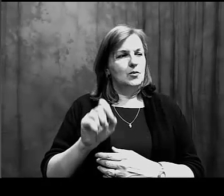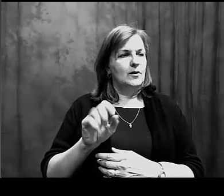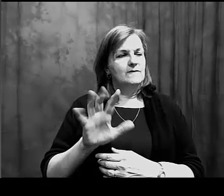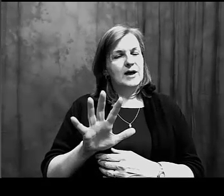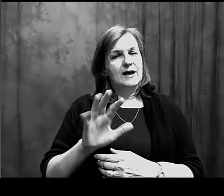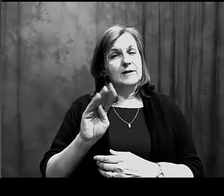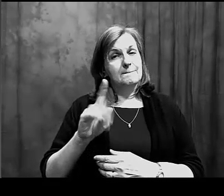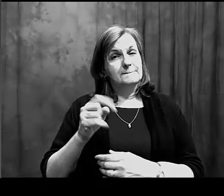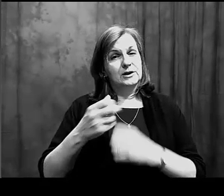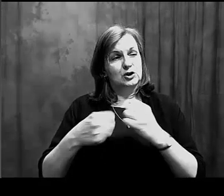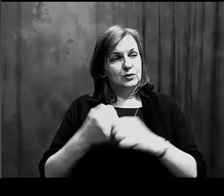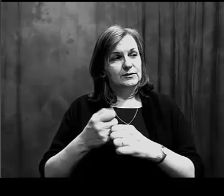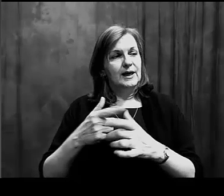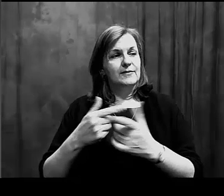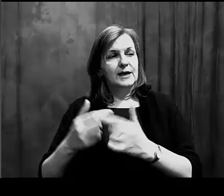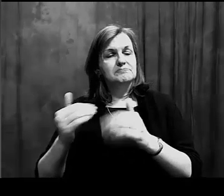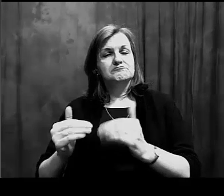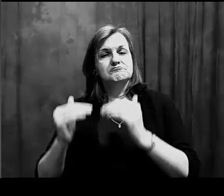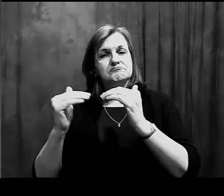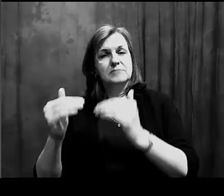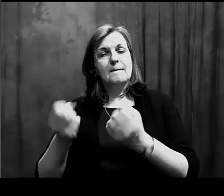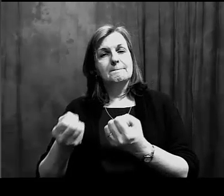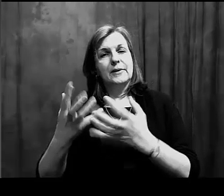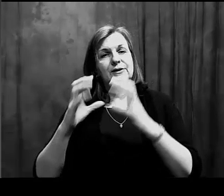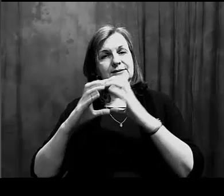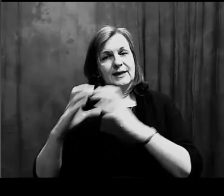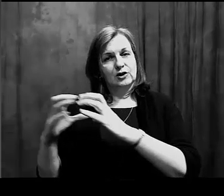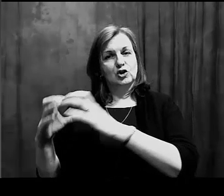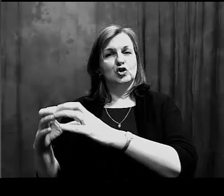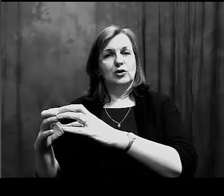and then looking in multi cellular eukaryotes